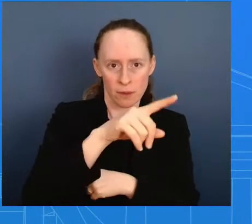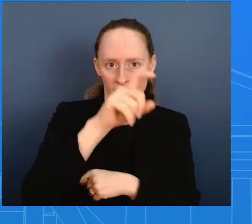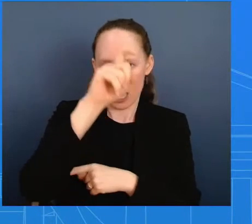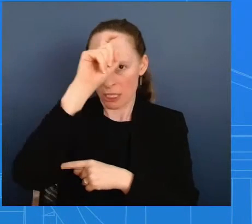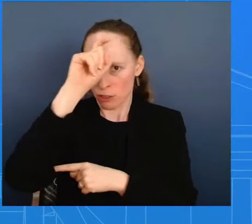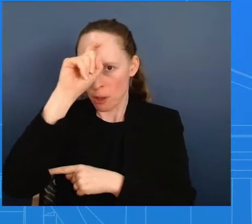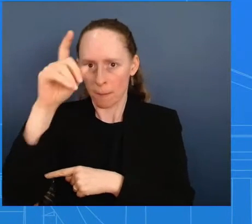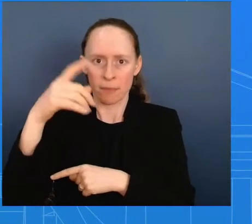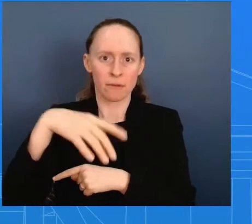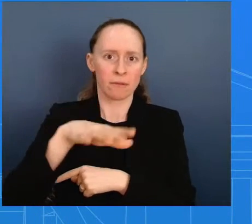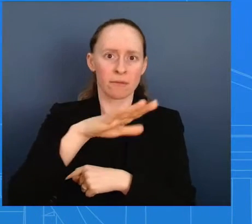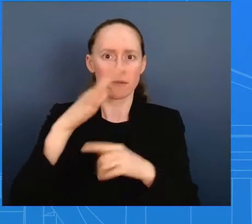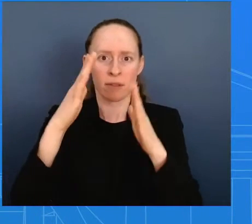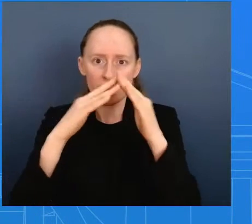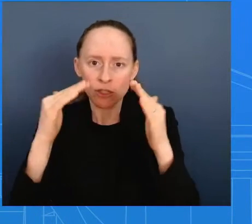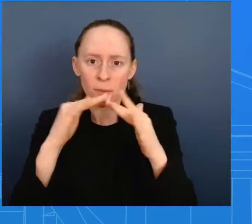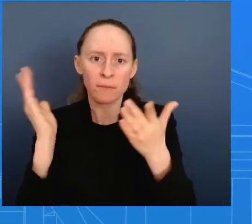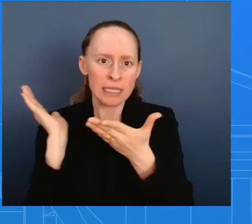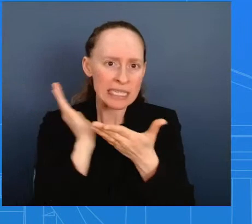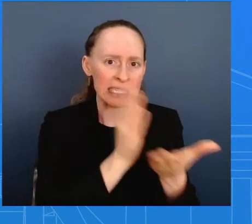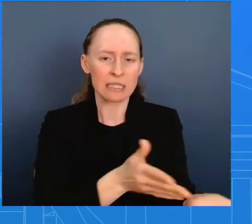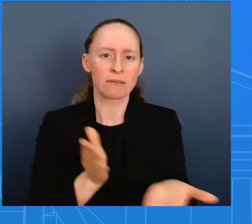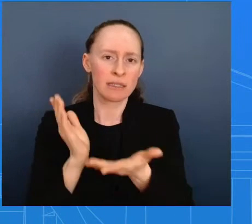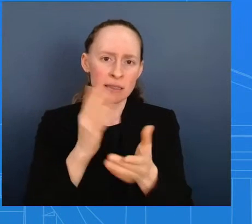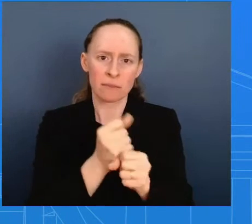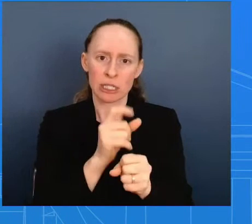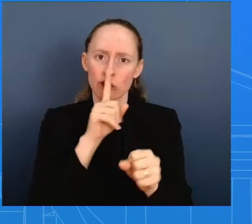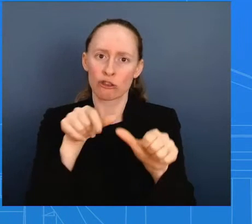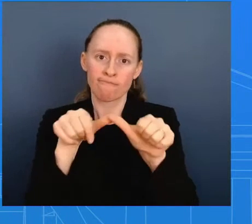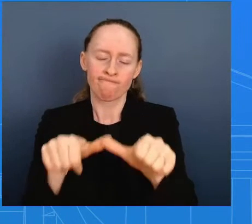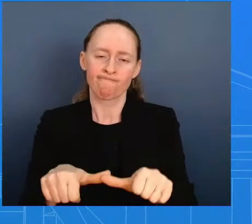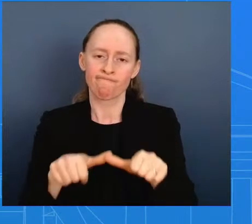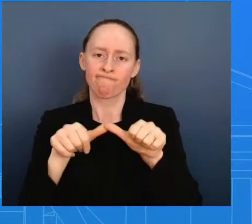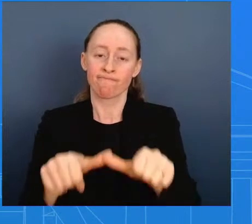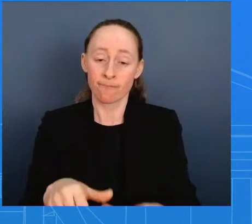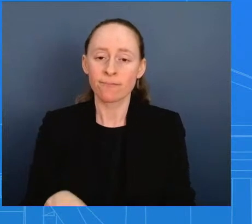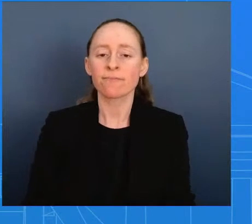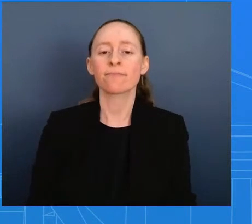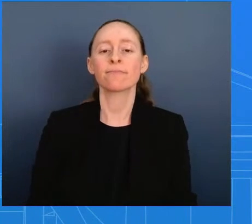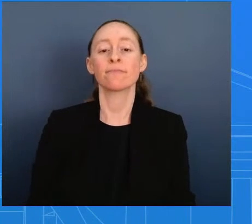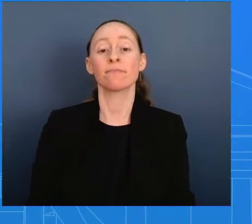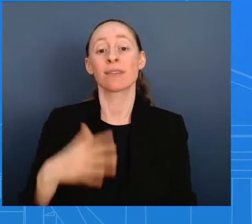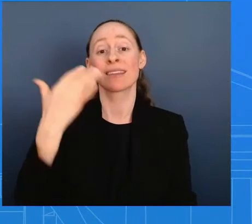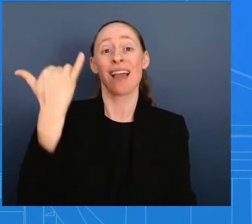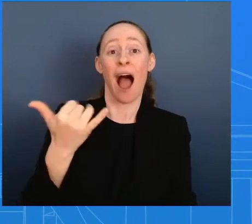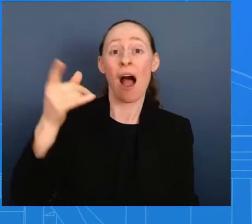In the meantime, Israel has opened yet another crossing in the north beyond Erez, a crossing called Zikim,